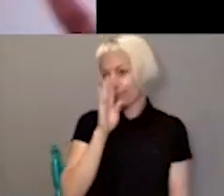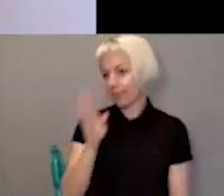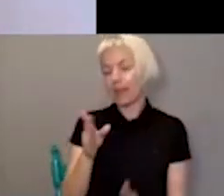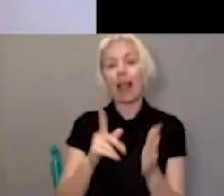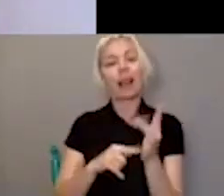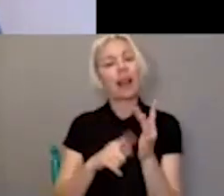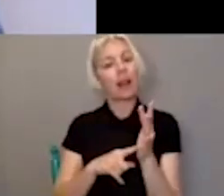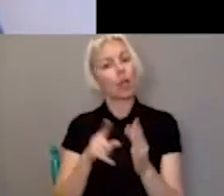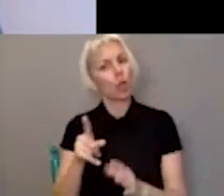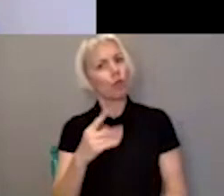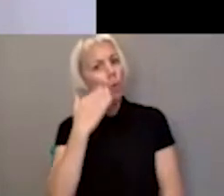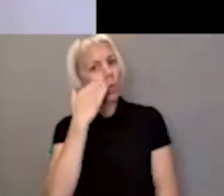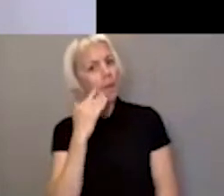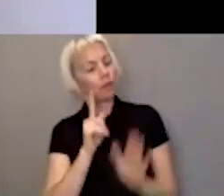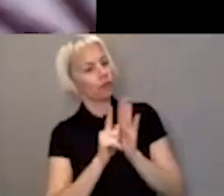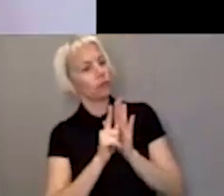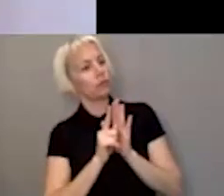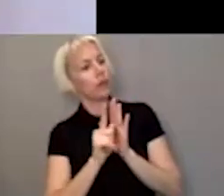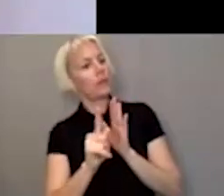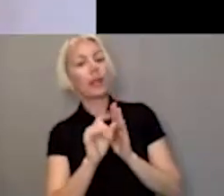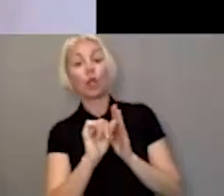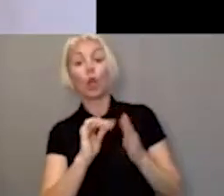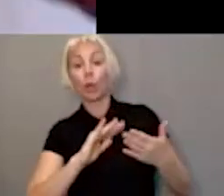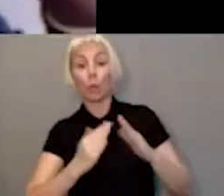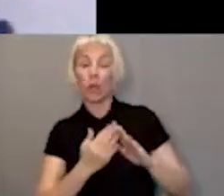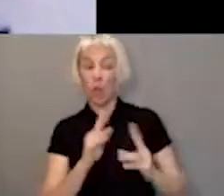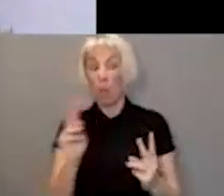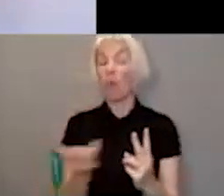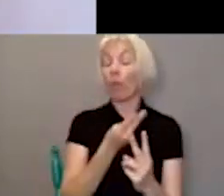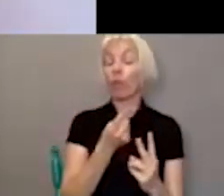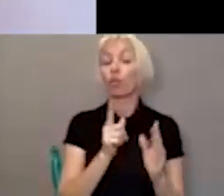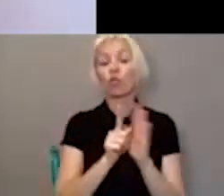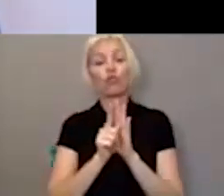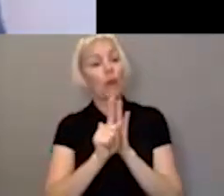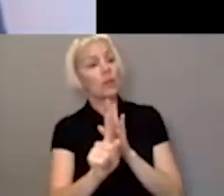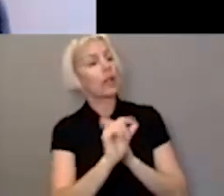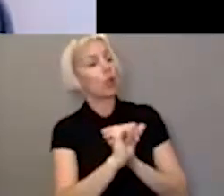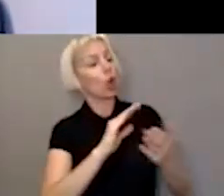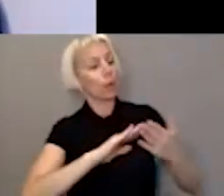for both of you, to walk in two worlds? I mean, when you step out the front door in the morning, do you feel like you are wearing a few different hats, Lil?